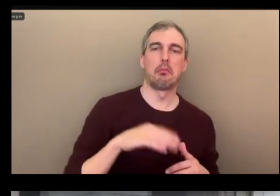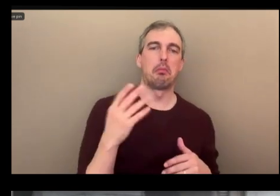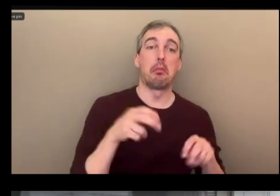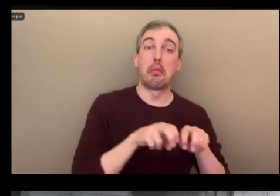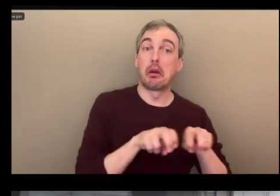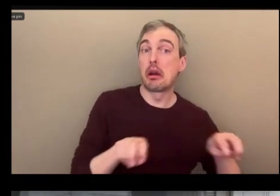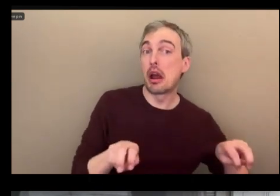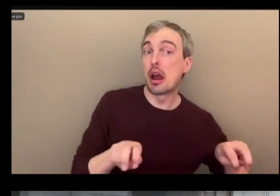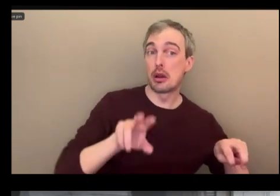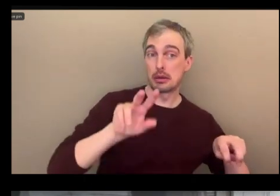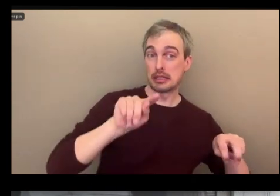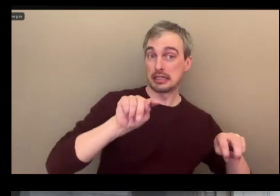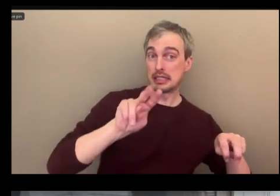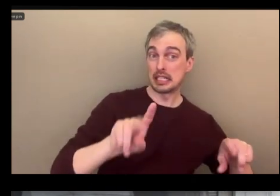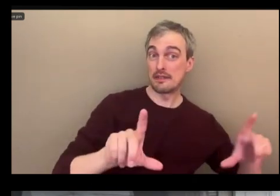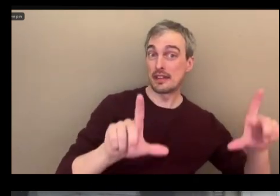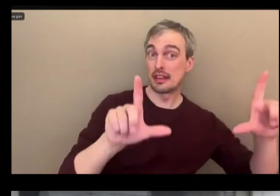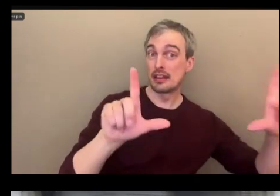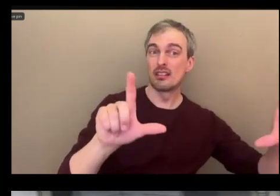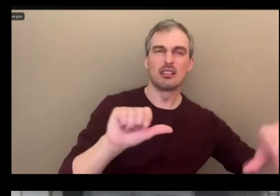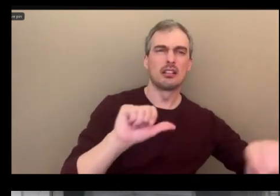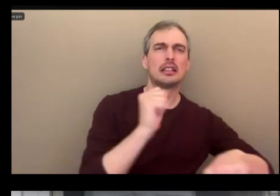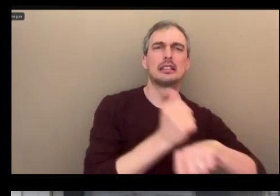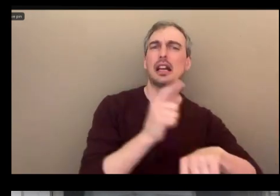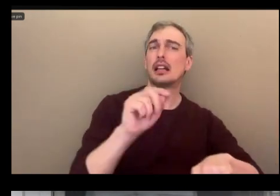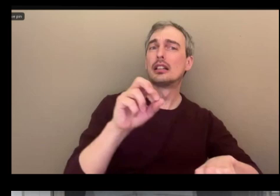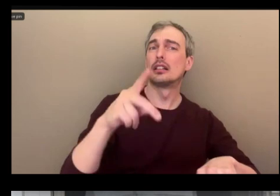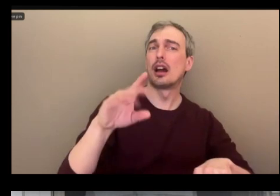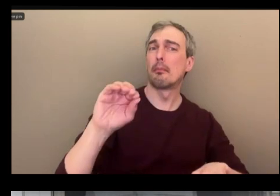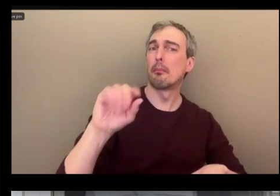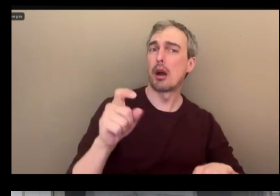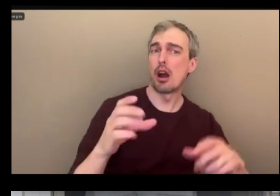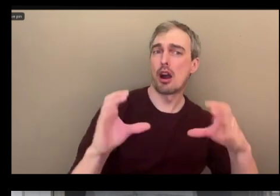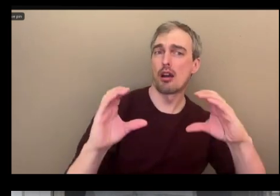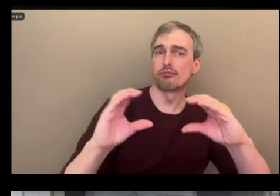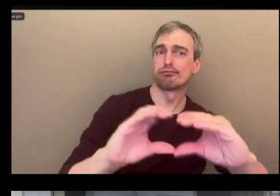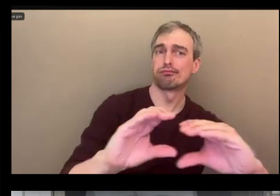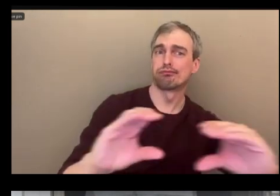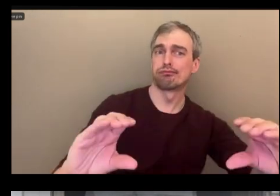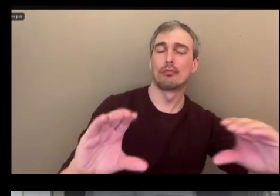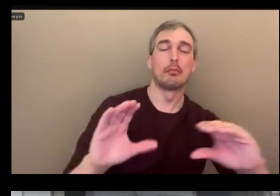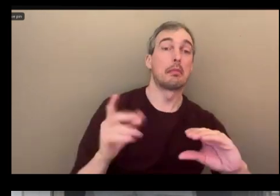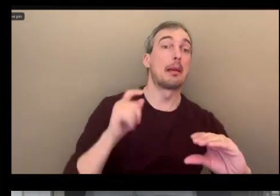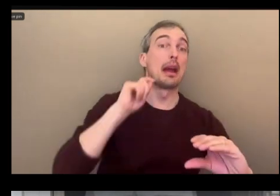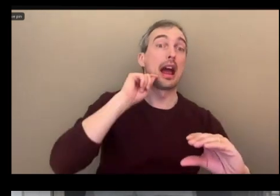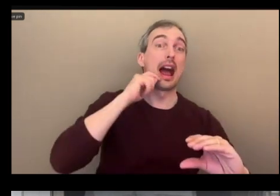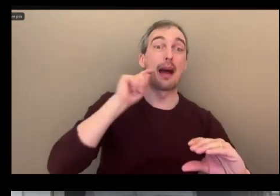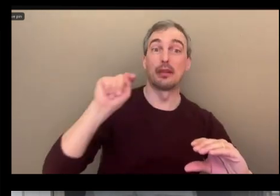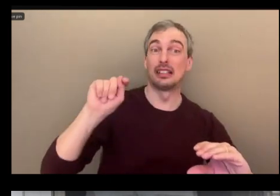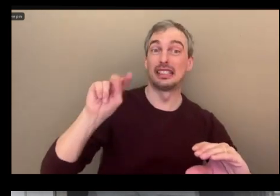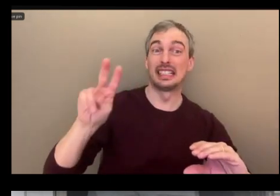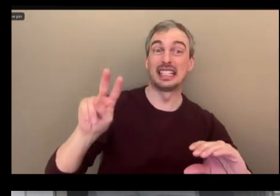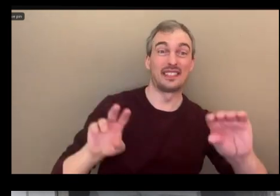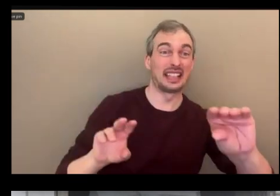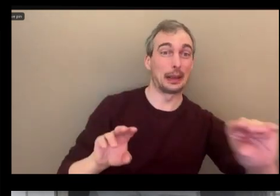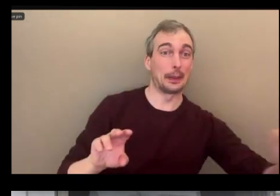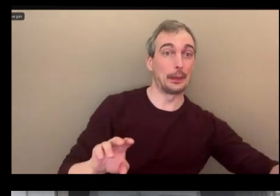Maybe cable, so maybe you have an Apple TV device, maybe an Xbox, maybe you have an Alexa device.